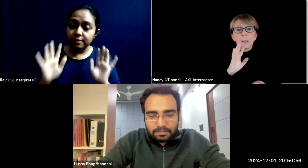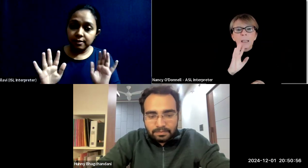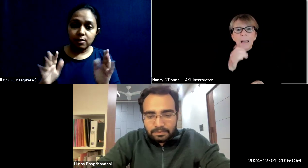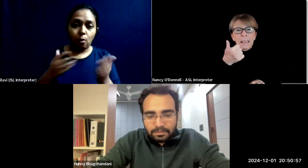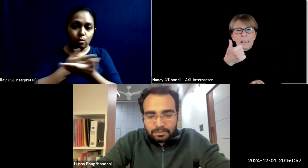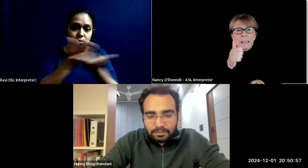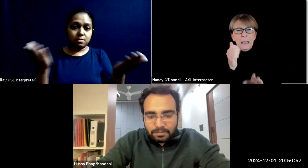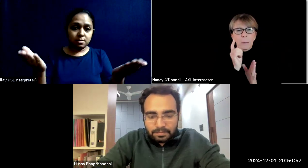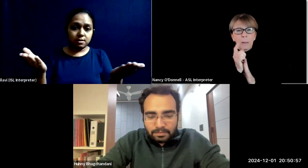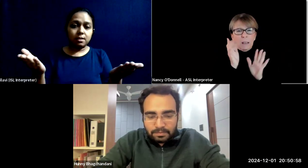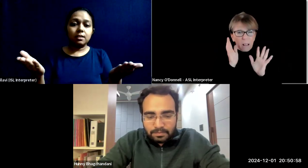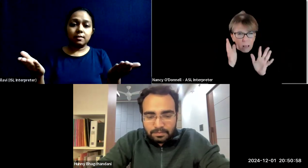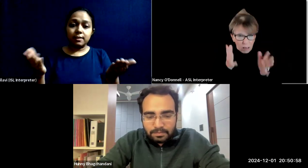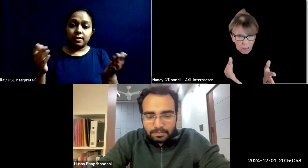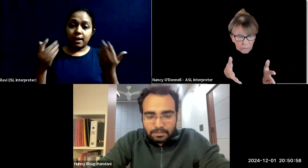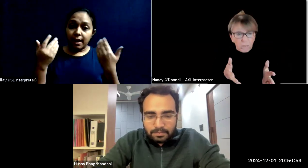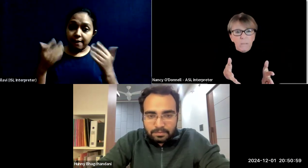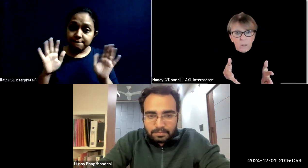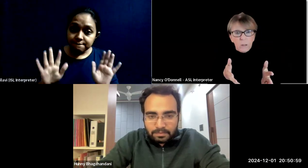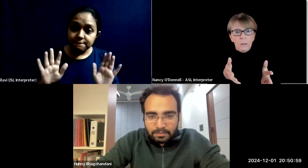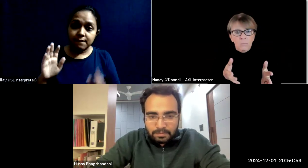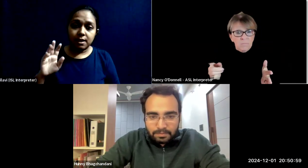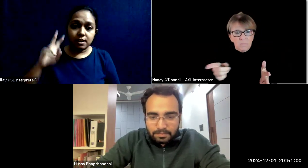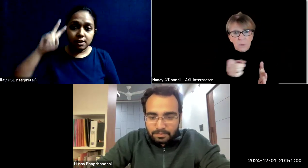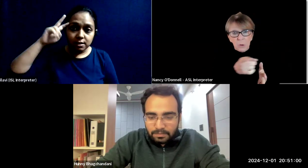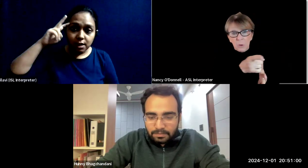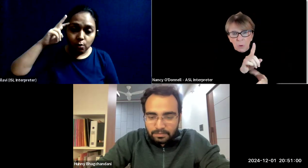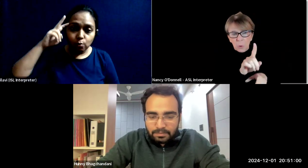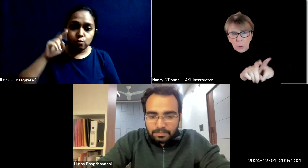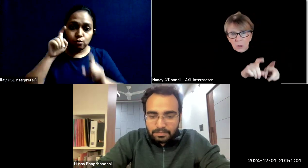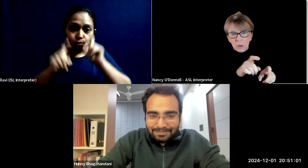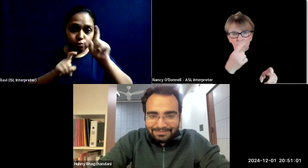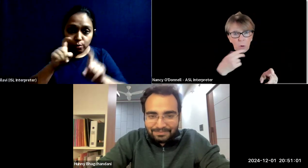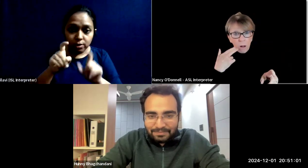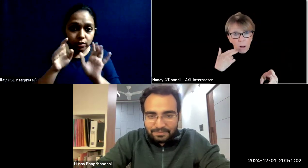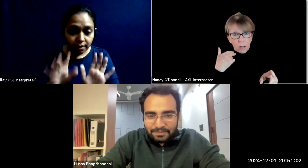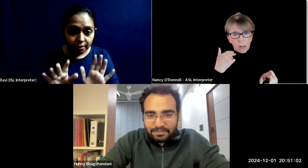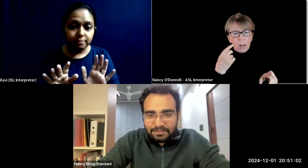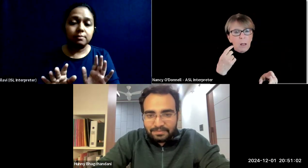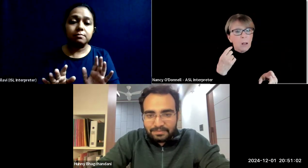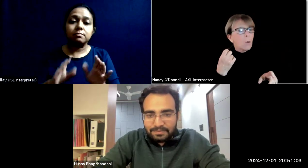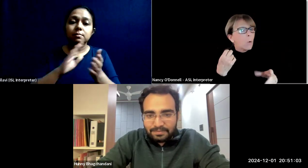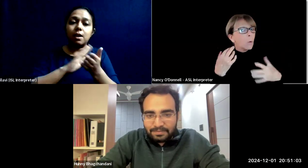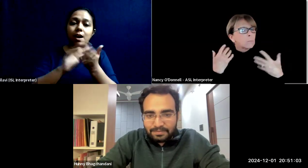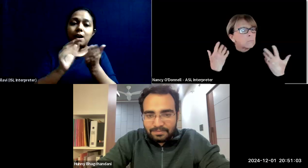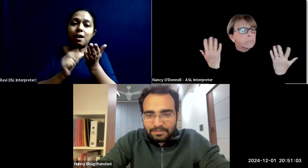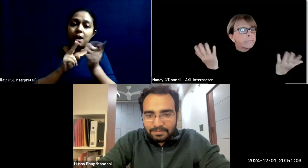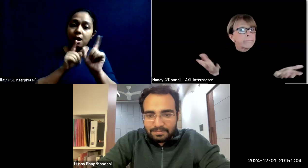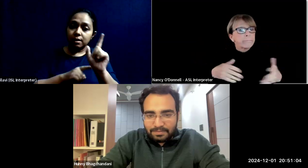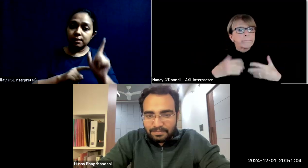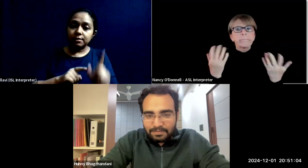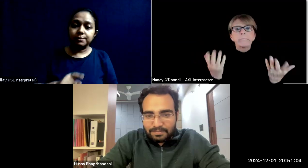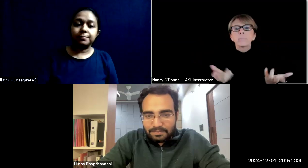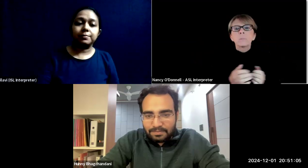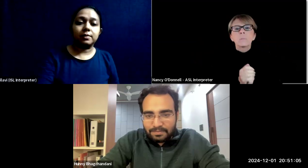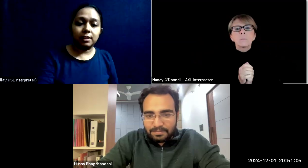Do you have questions for Hunny?